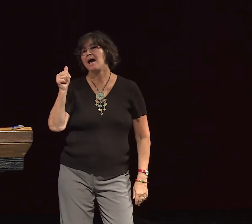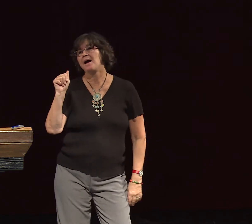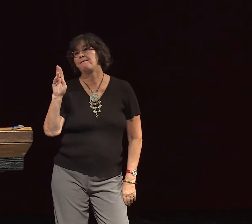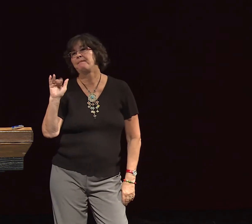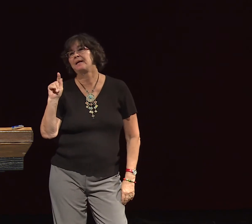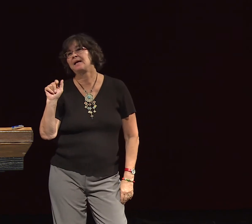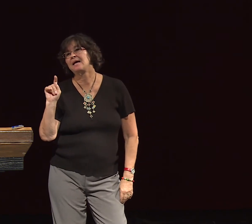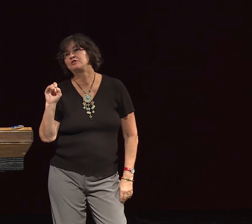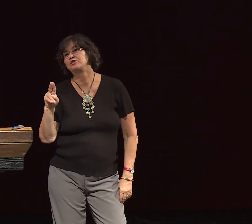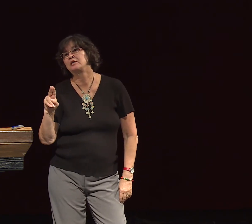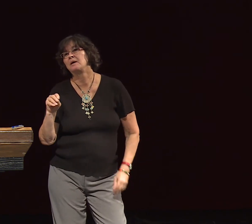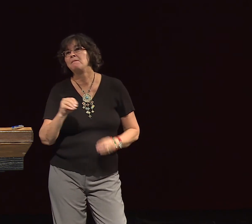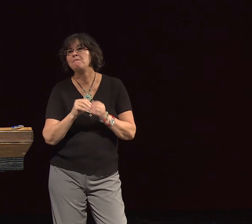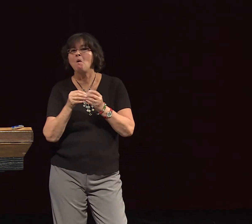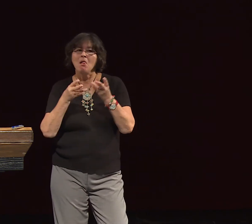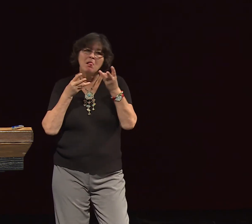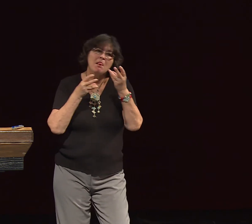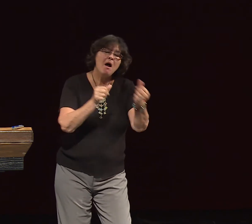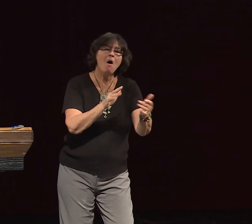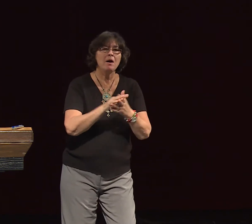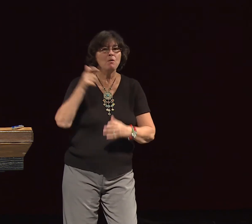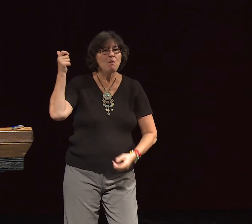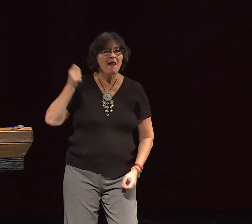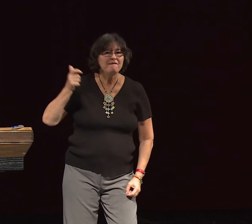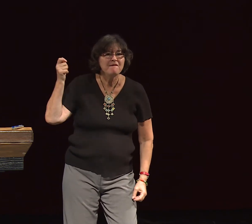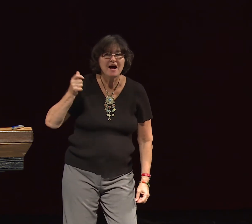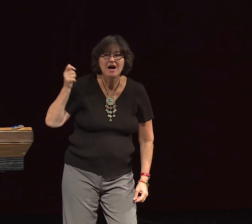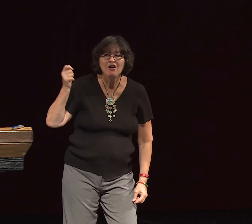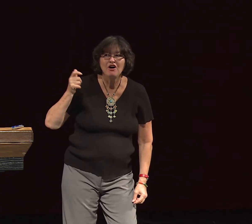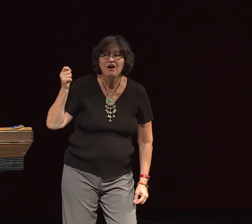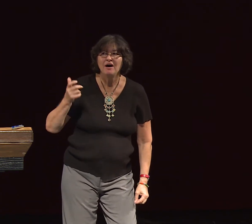They thought later they would depend on